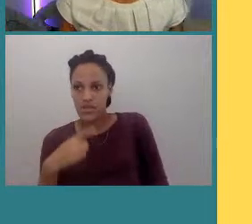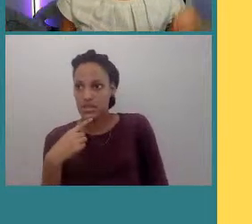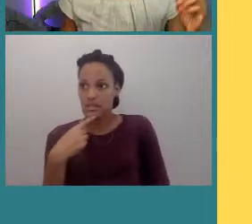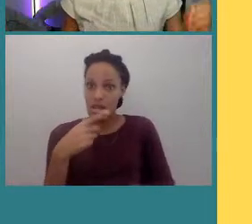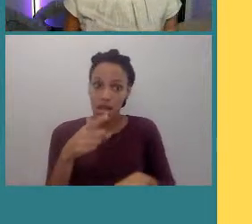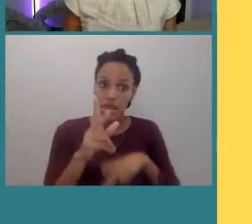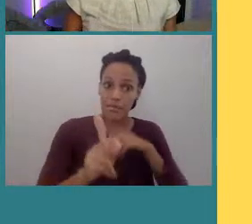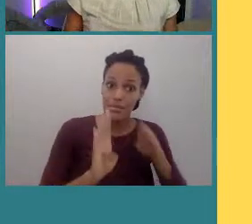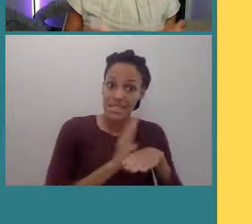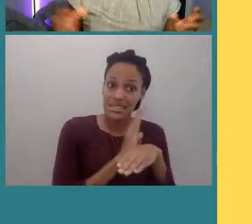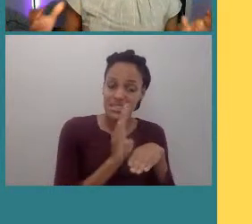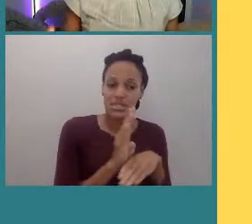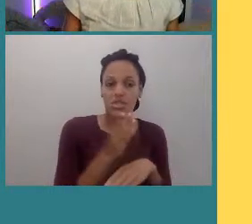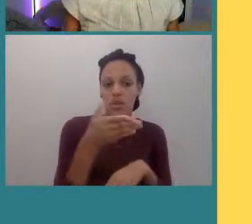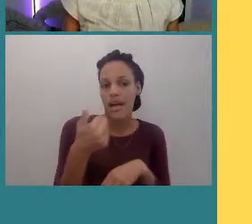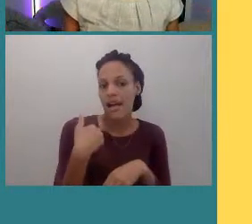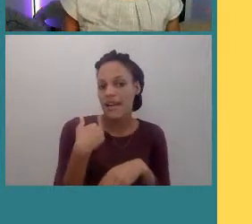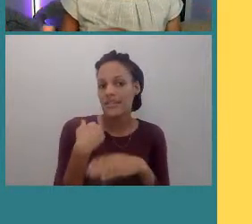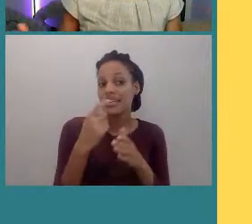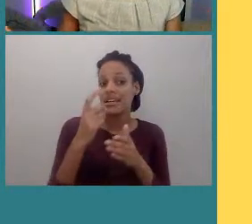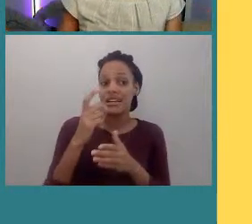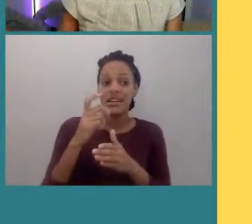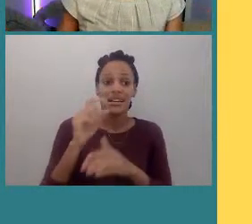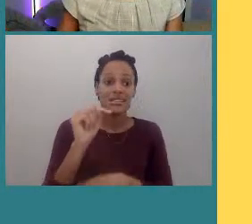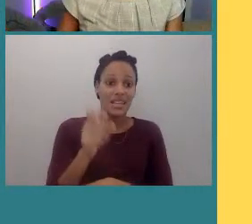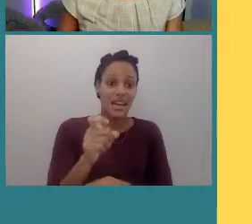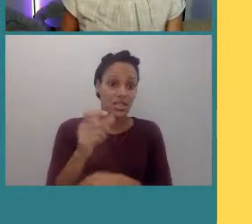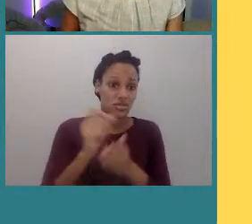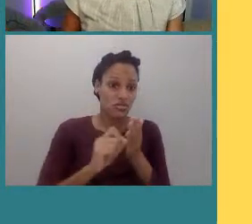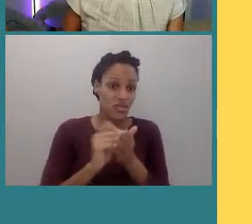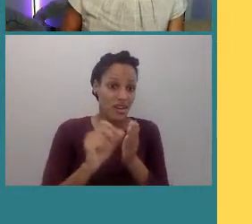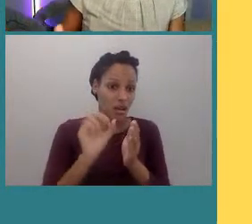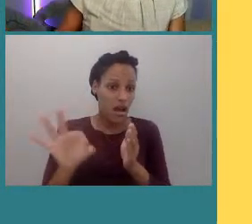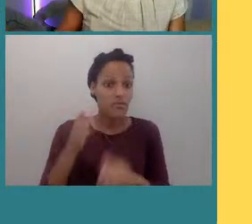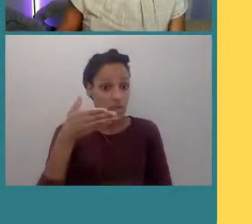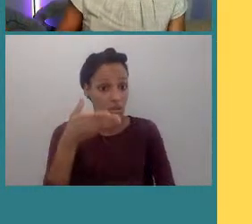change themes in your writing. x1 Something was keeping me up at night, something is missing